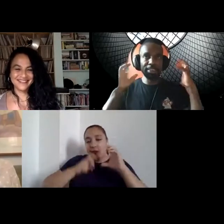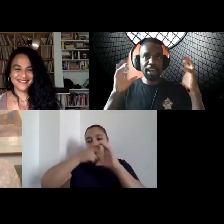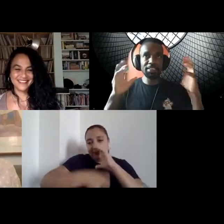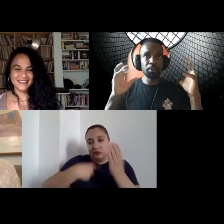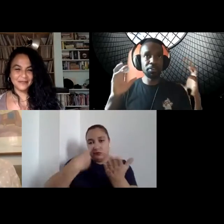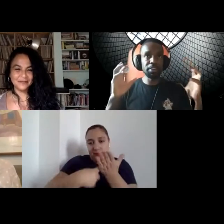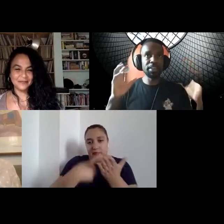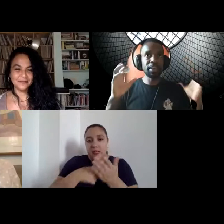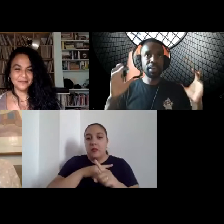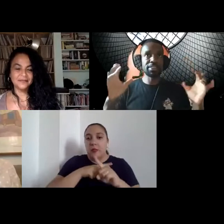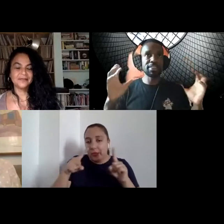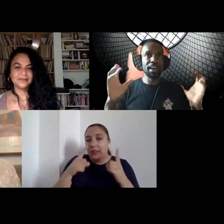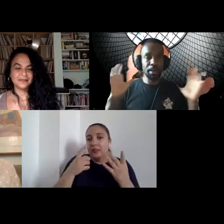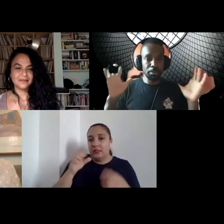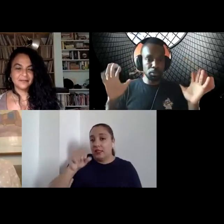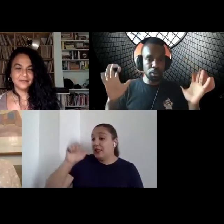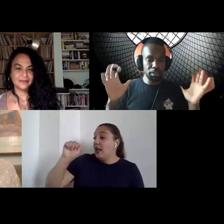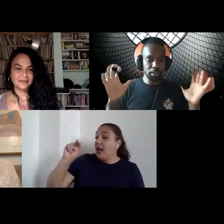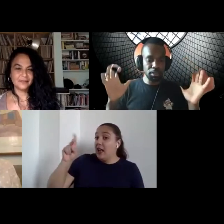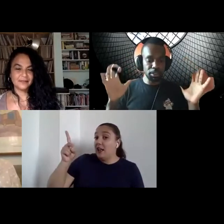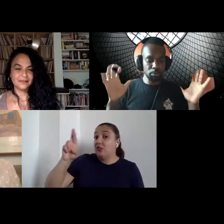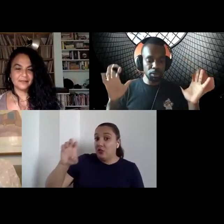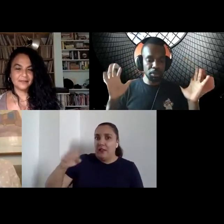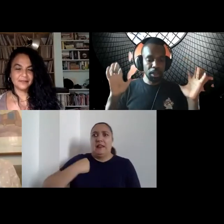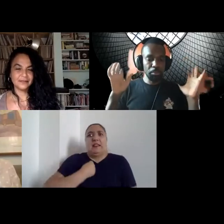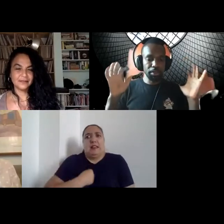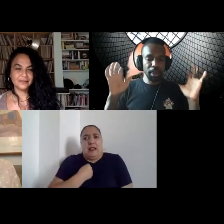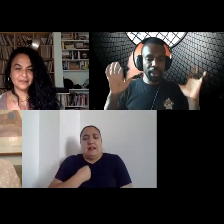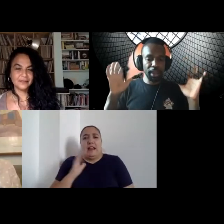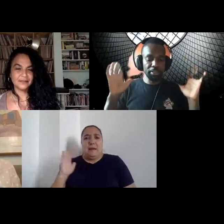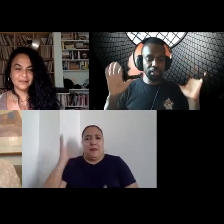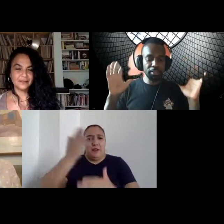is the other thing. I'm sorry to interrupt. >> SYDNEY SKYBETTER: No, you go.